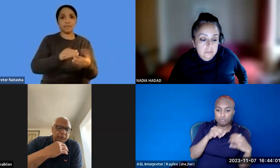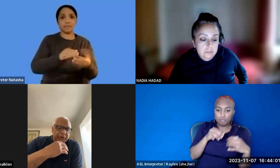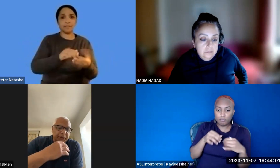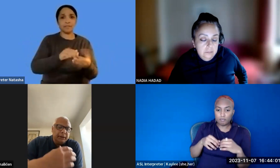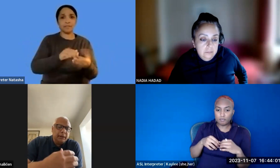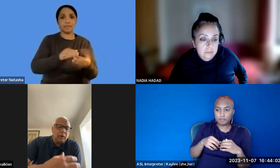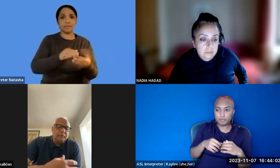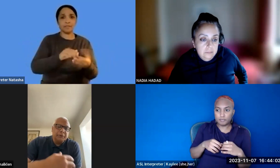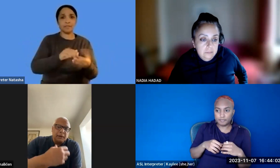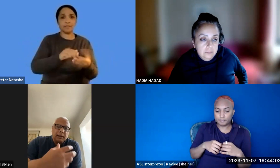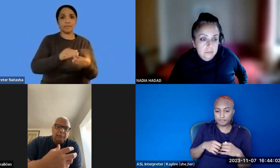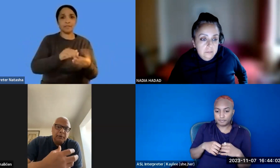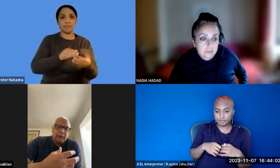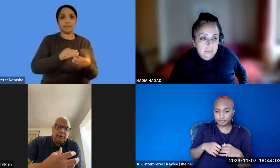So you could see over time